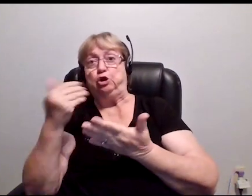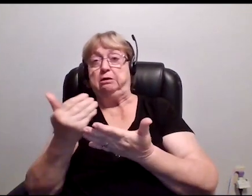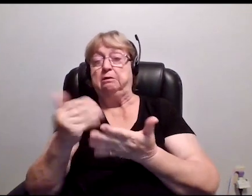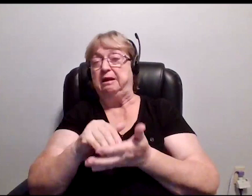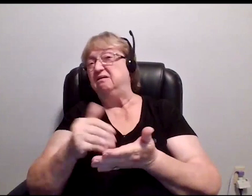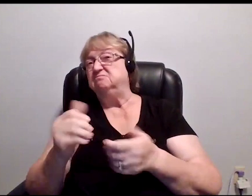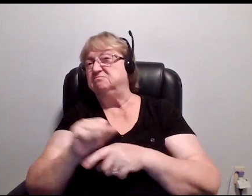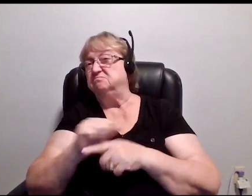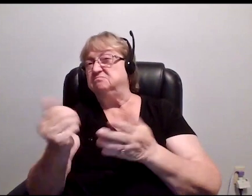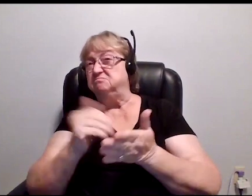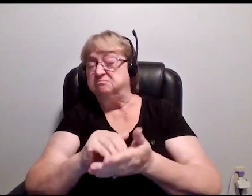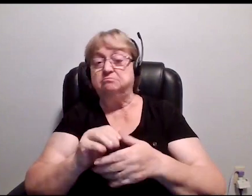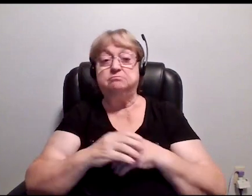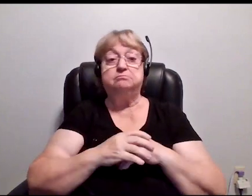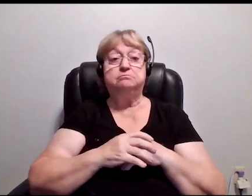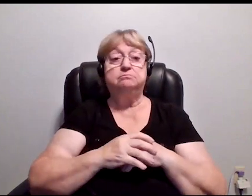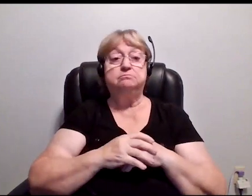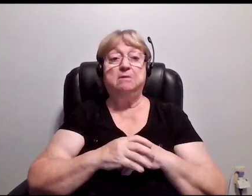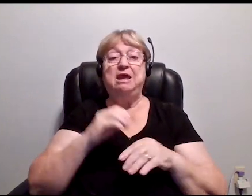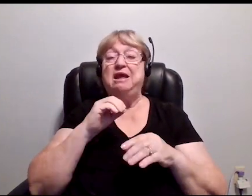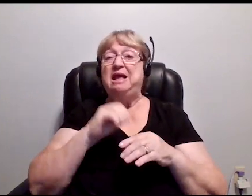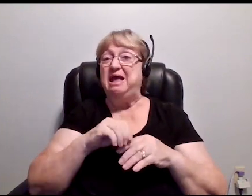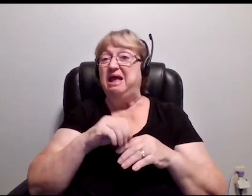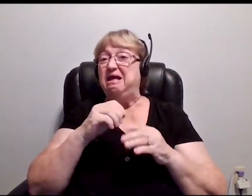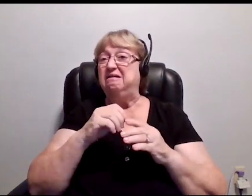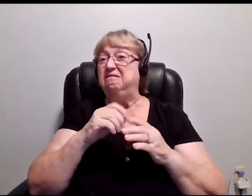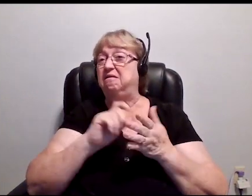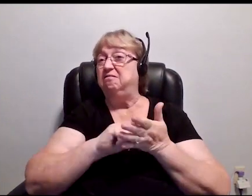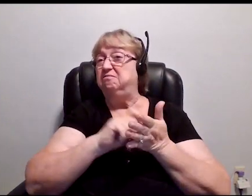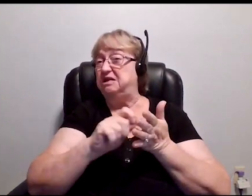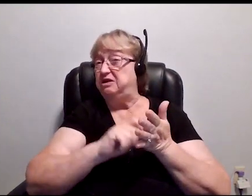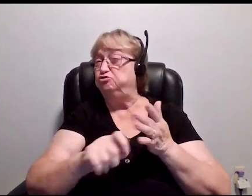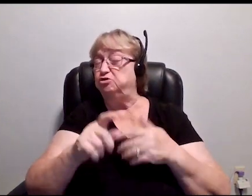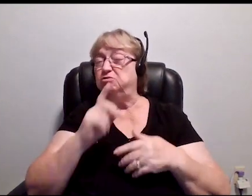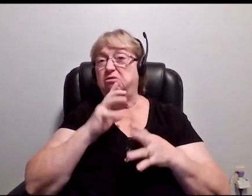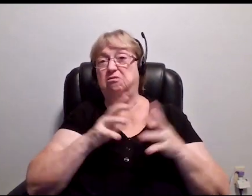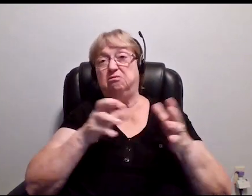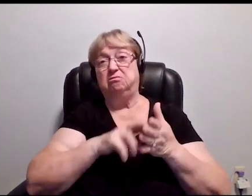and I wanted to point out that in the literature there were a lot of research focusing on the accessibility tools